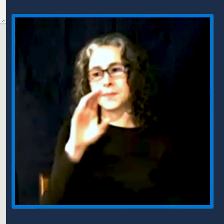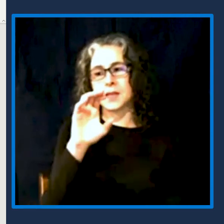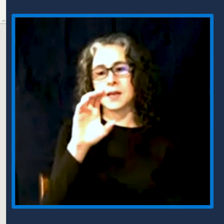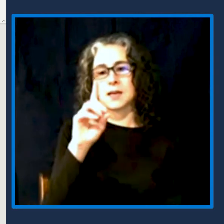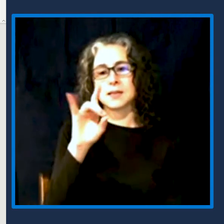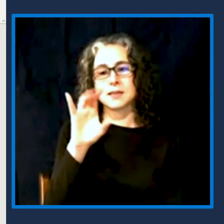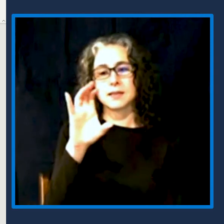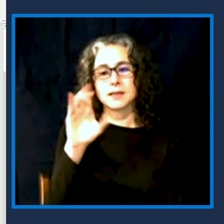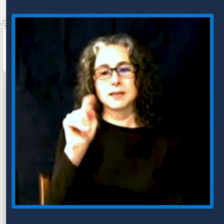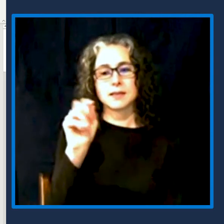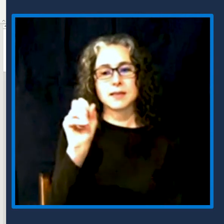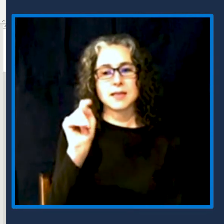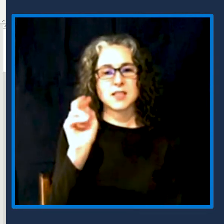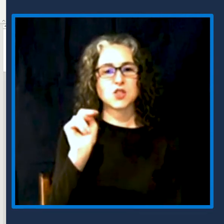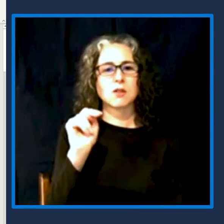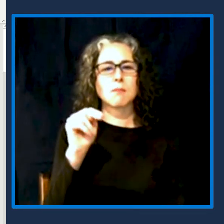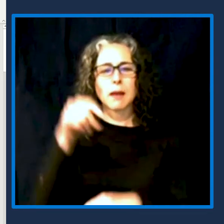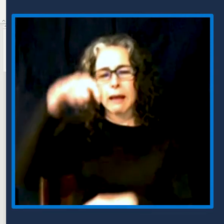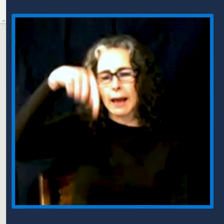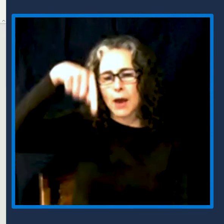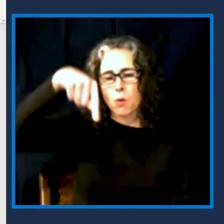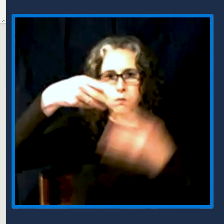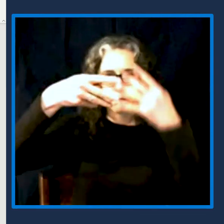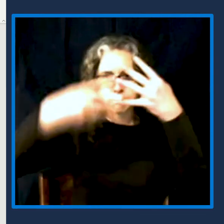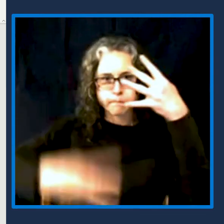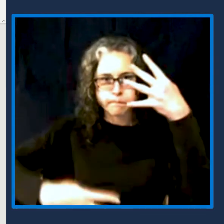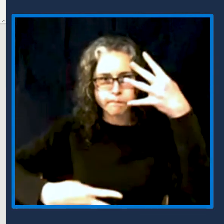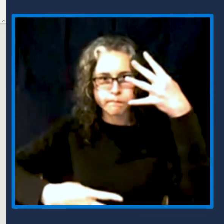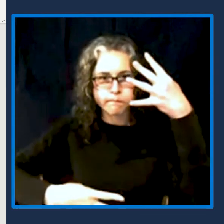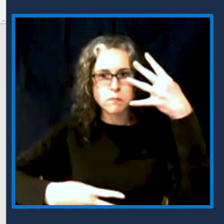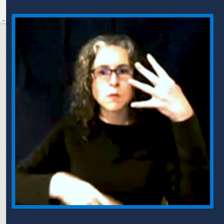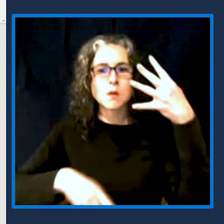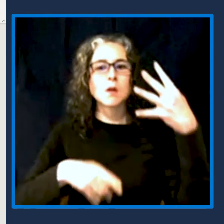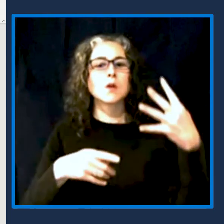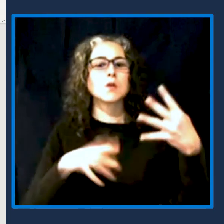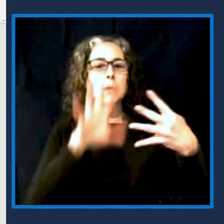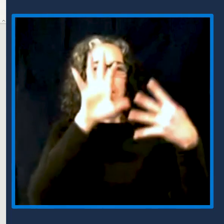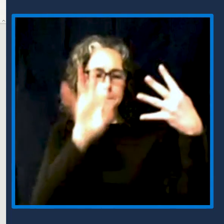there's a tiny little arrow we want to do is ensure that we're choosing the voice that we'd